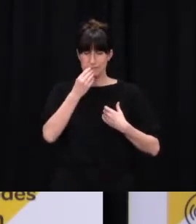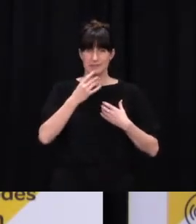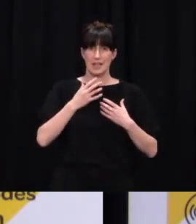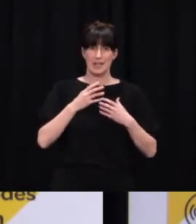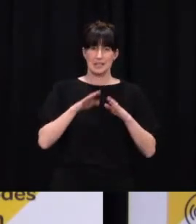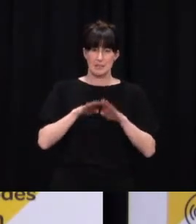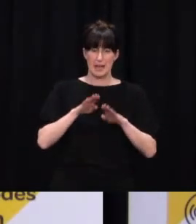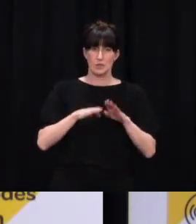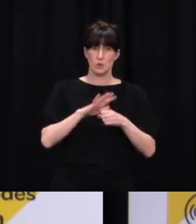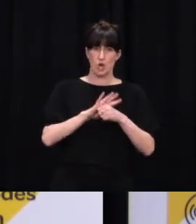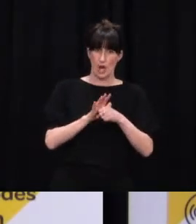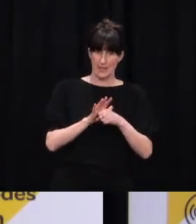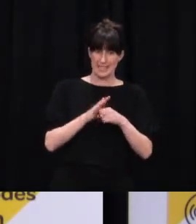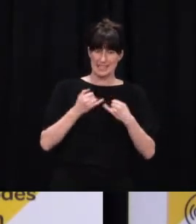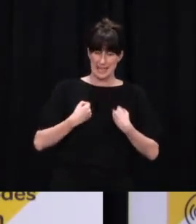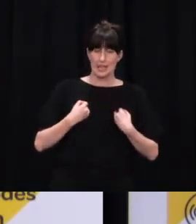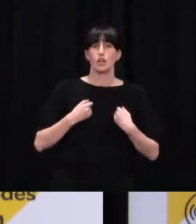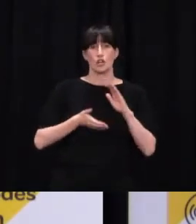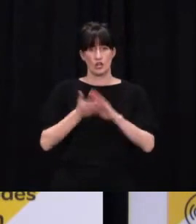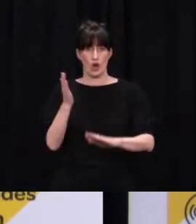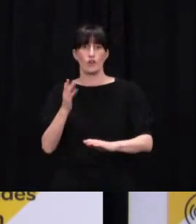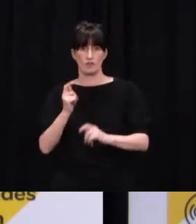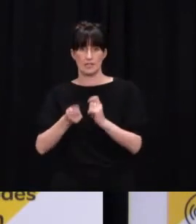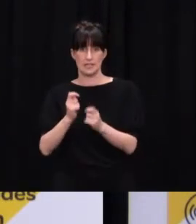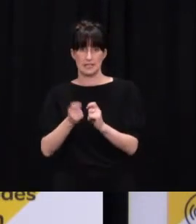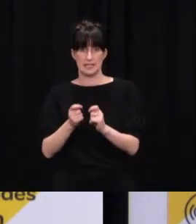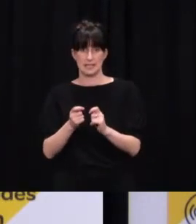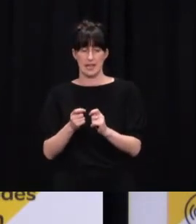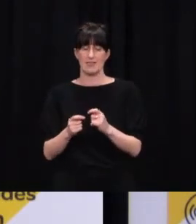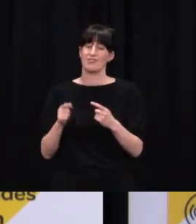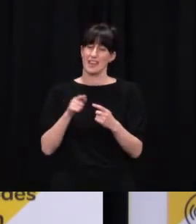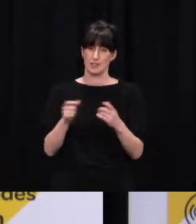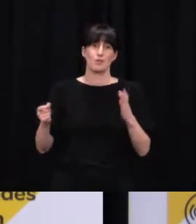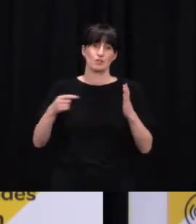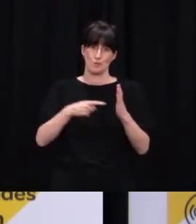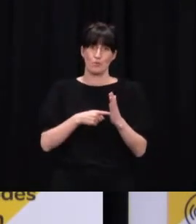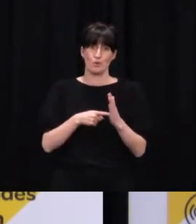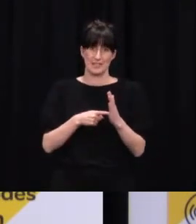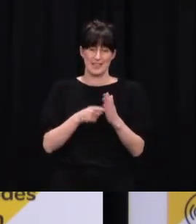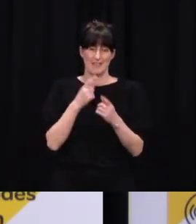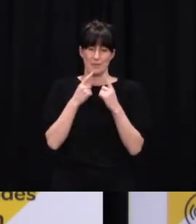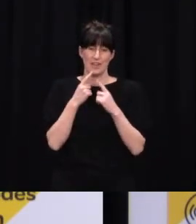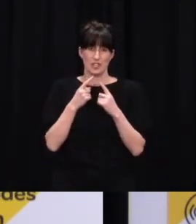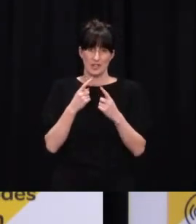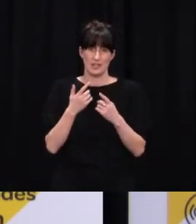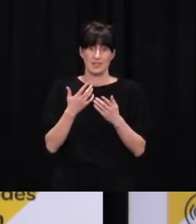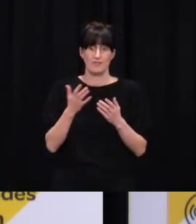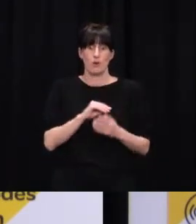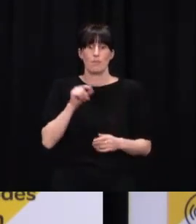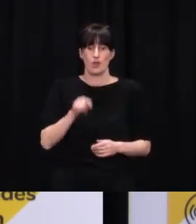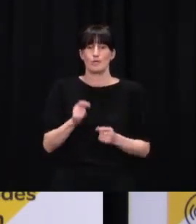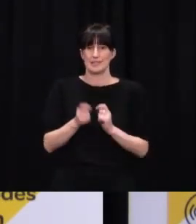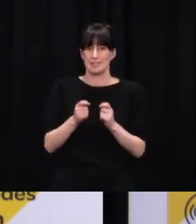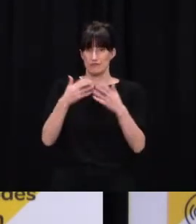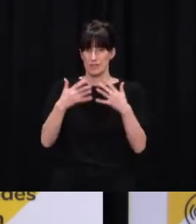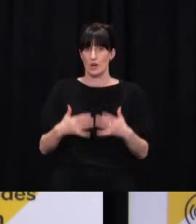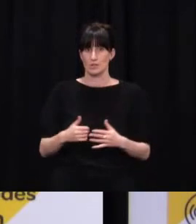waste water testing. I heard Dr Verrall is that it's even more important that symptomatic team